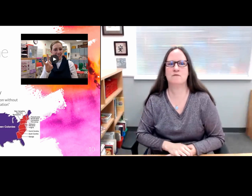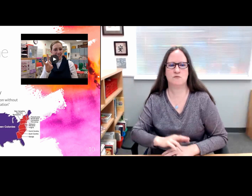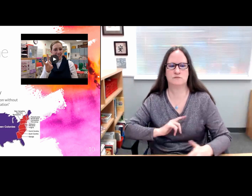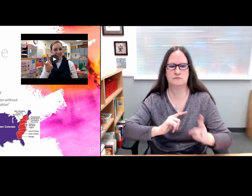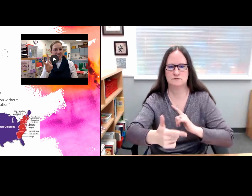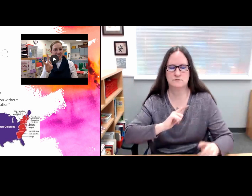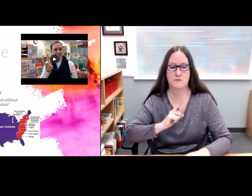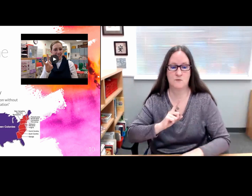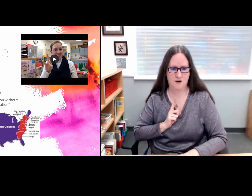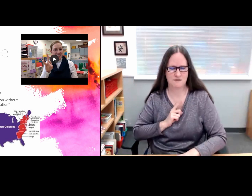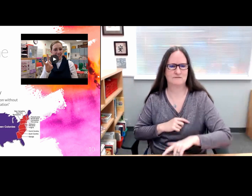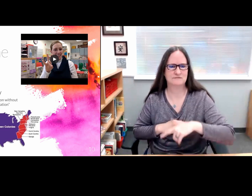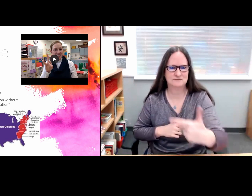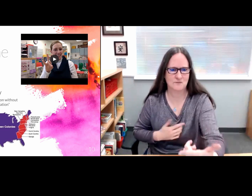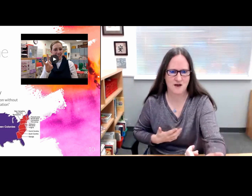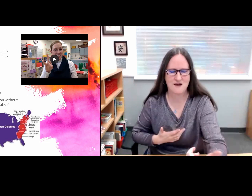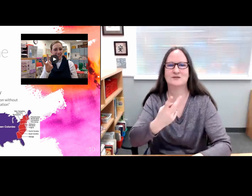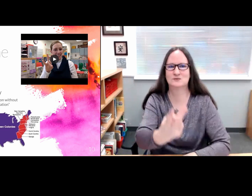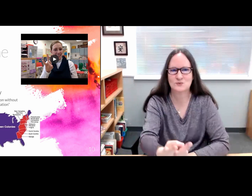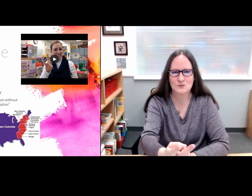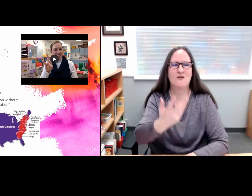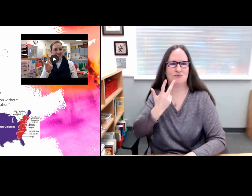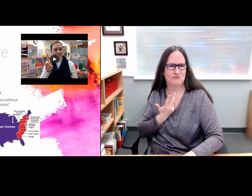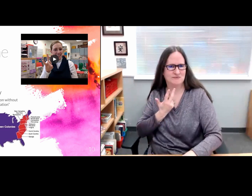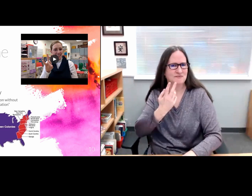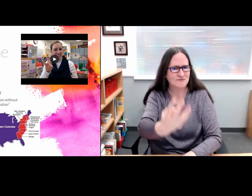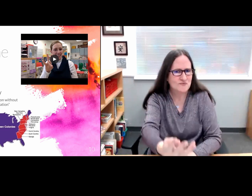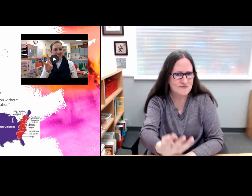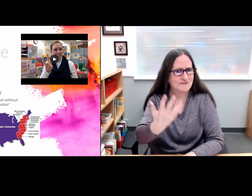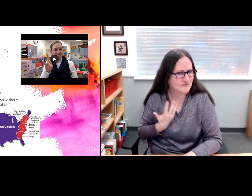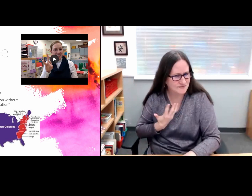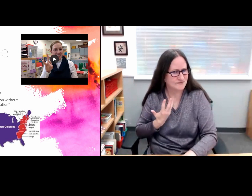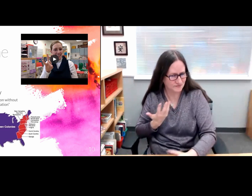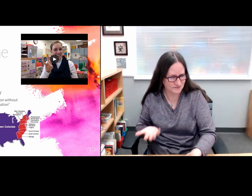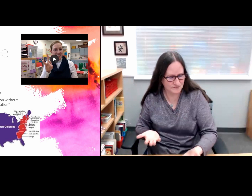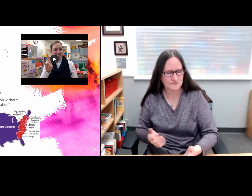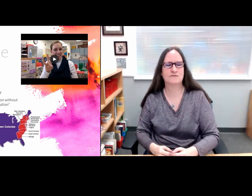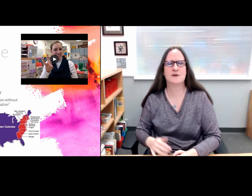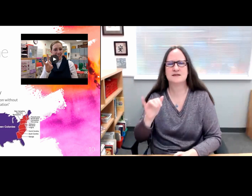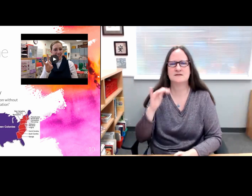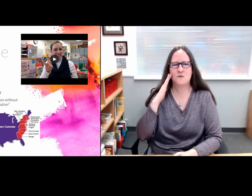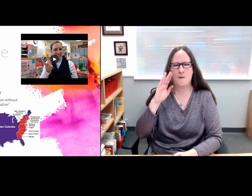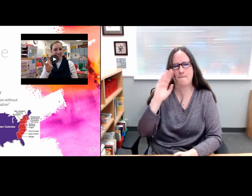direction at nine or going forward and backward and taking turns between two individuals. So, one